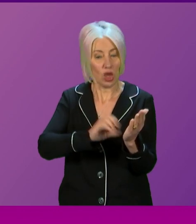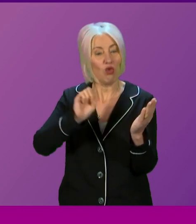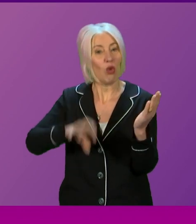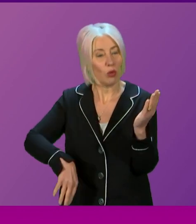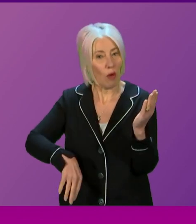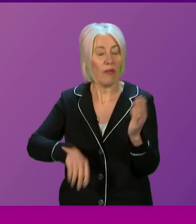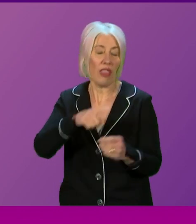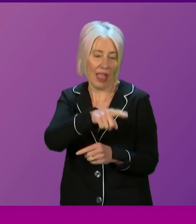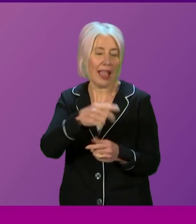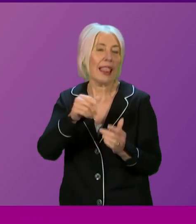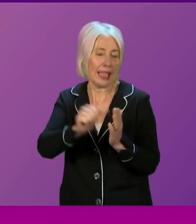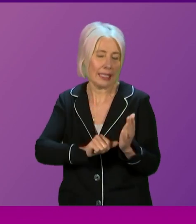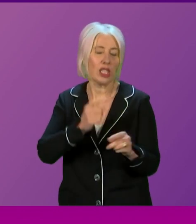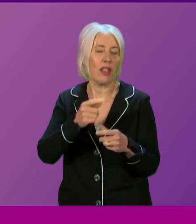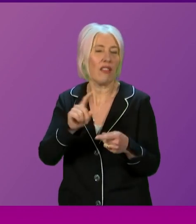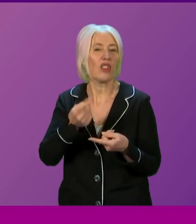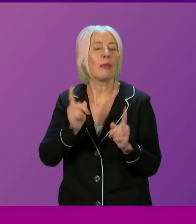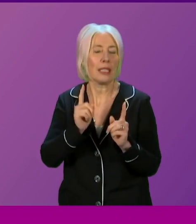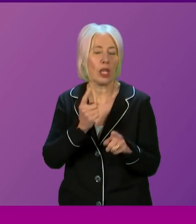However, that was the last time that he heard from CAMHS.